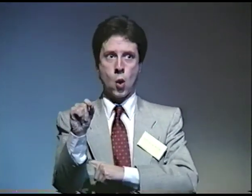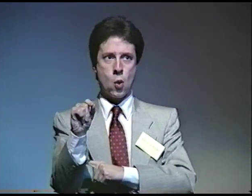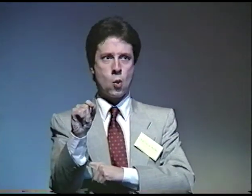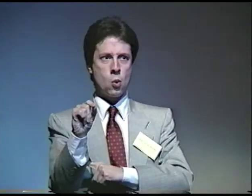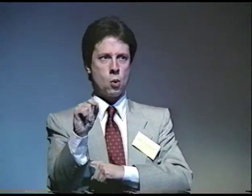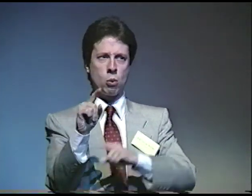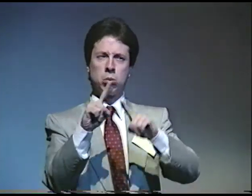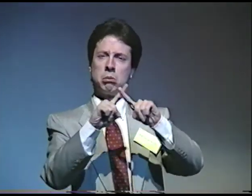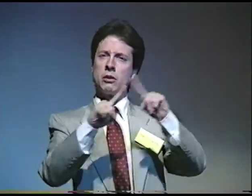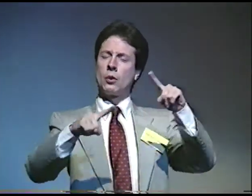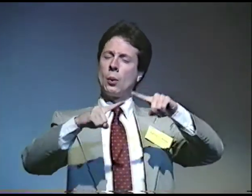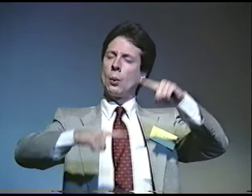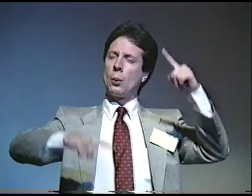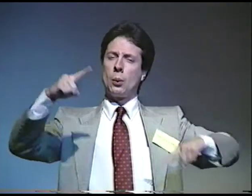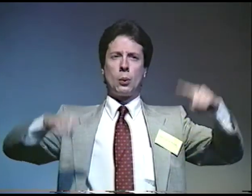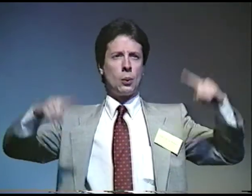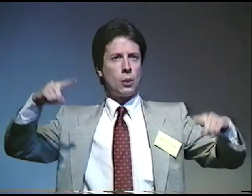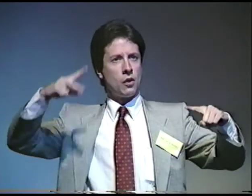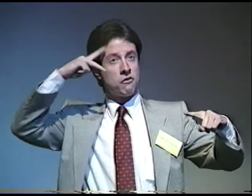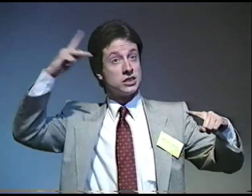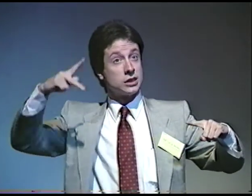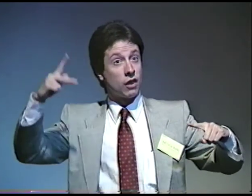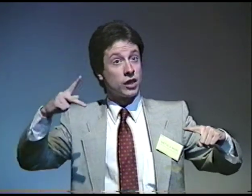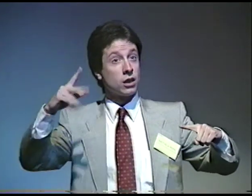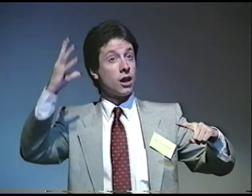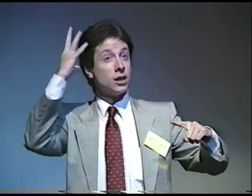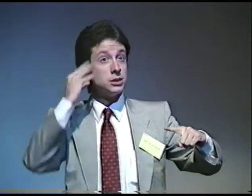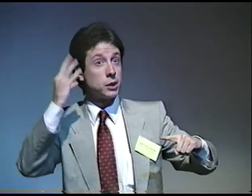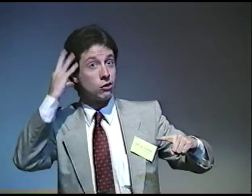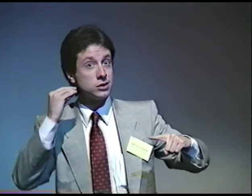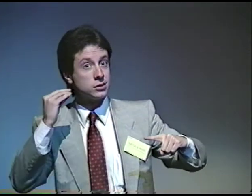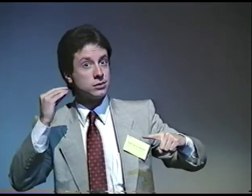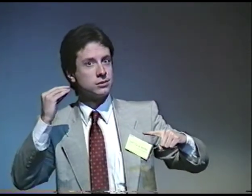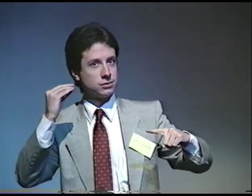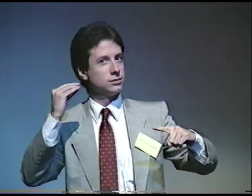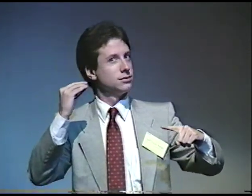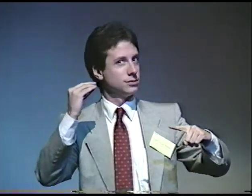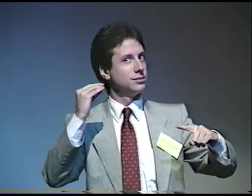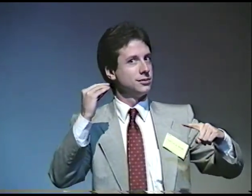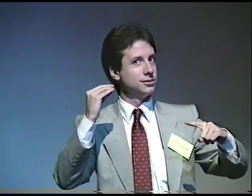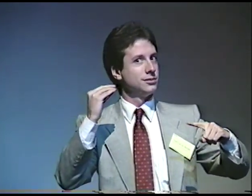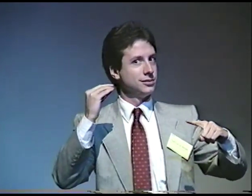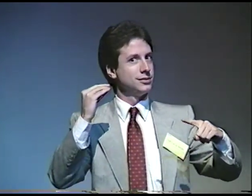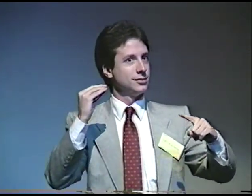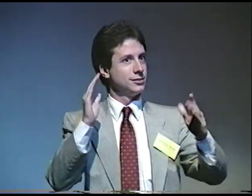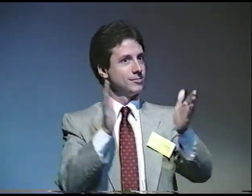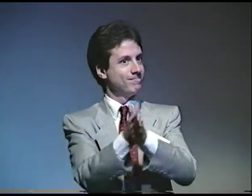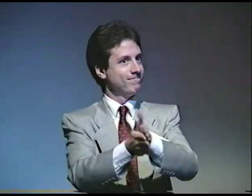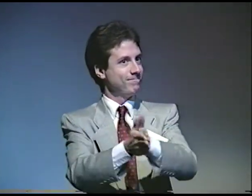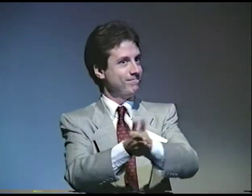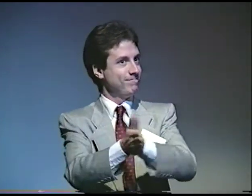And we have four more presentations to go. And they each will be very, very much variety. They'll show us a lot of their different experience.